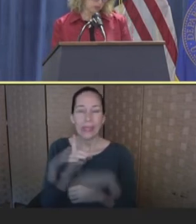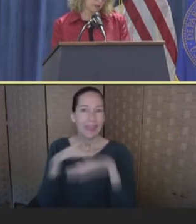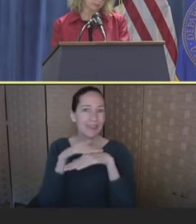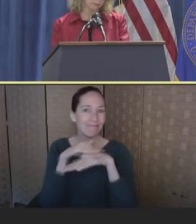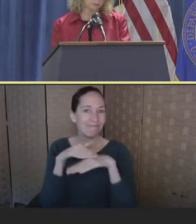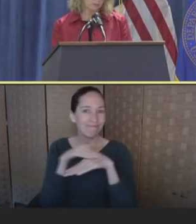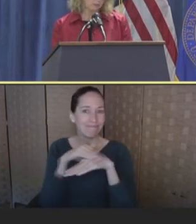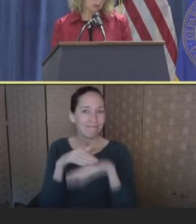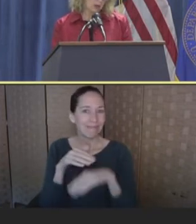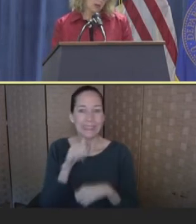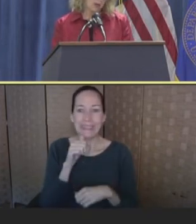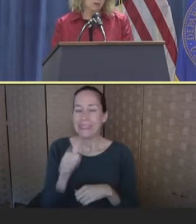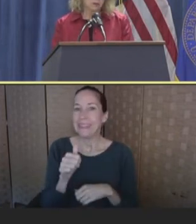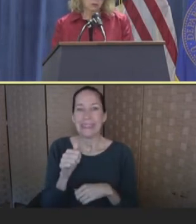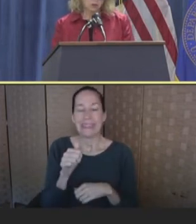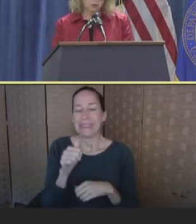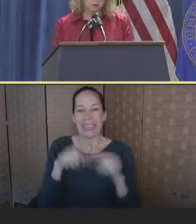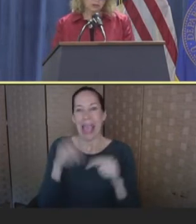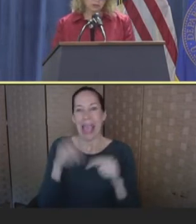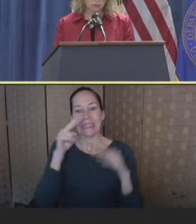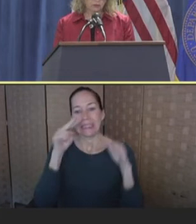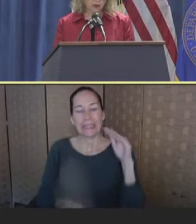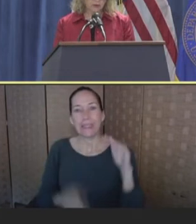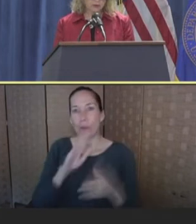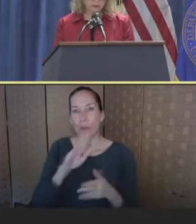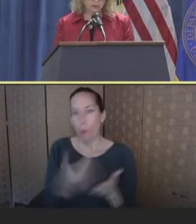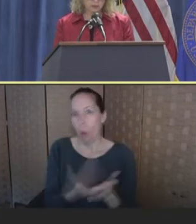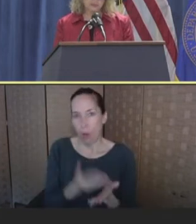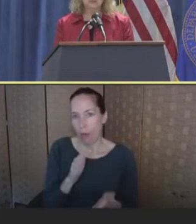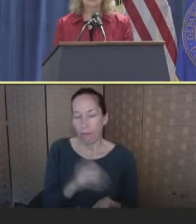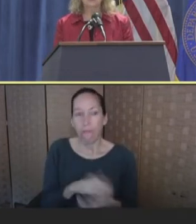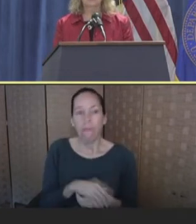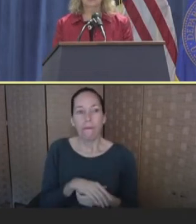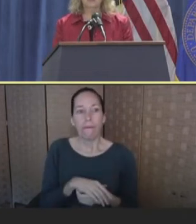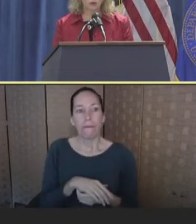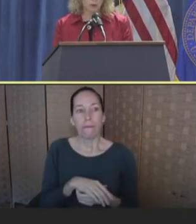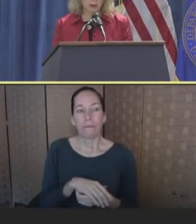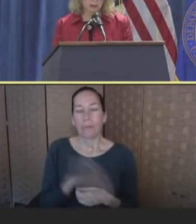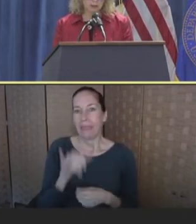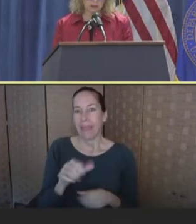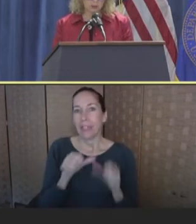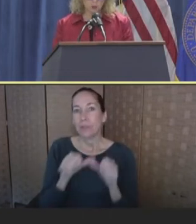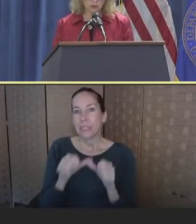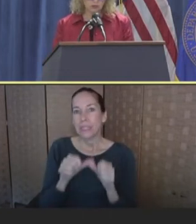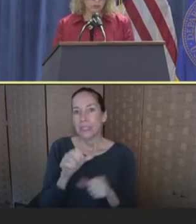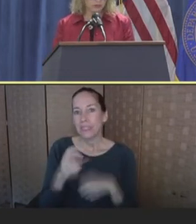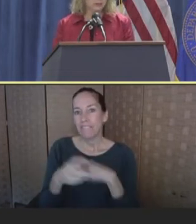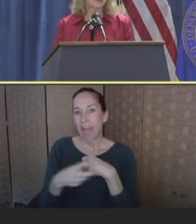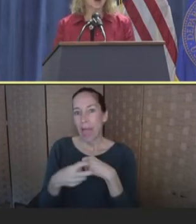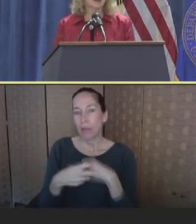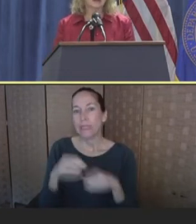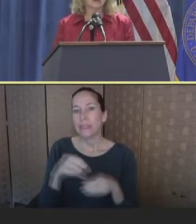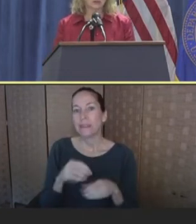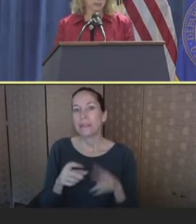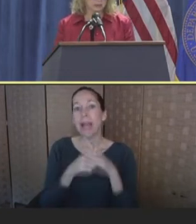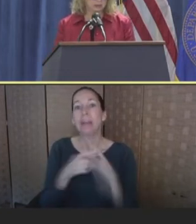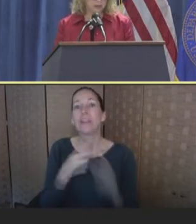So, as you know, it's an enterovirus. It persists in the throat for approximately one to two weeks after onset of illness and